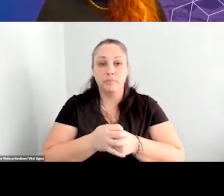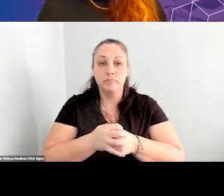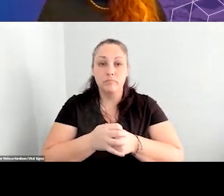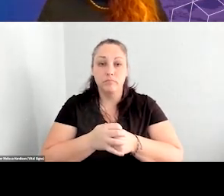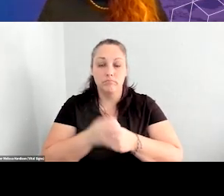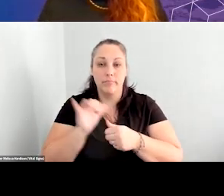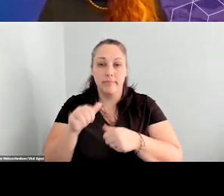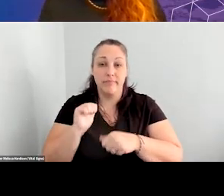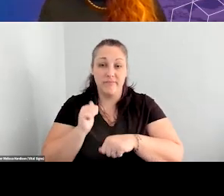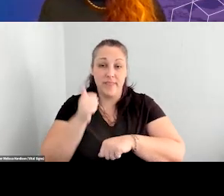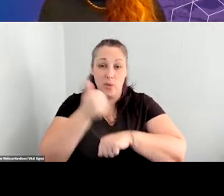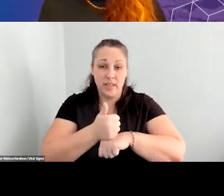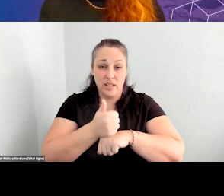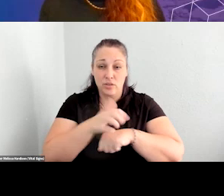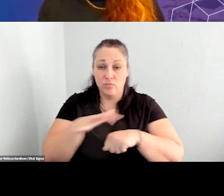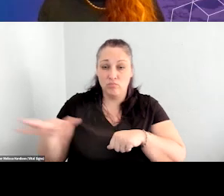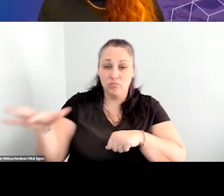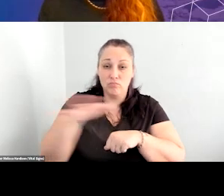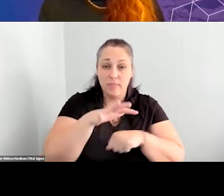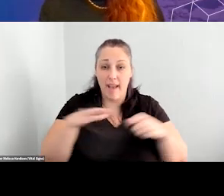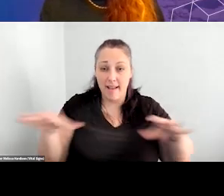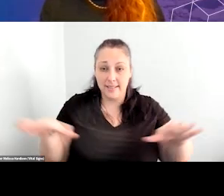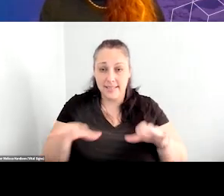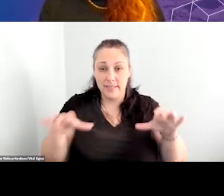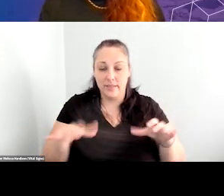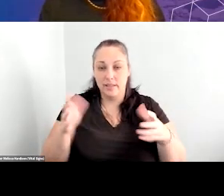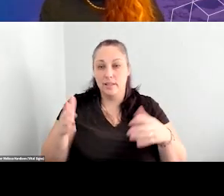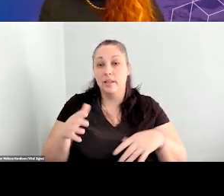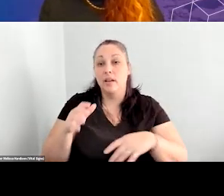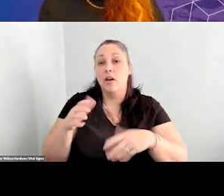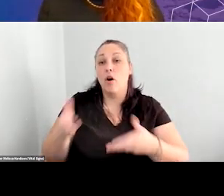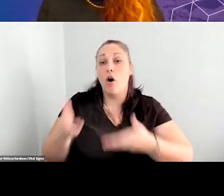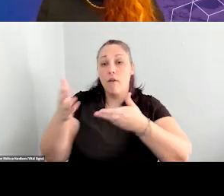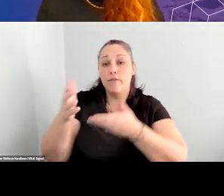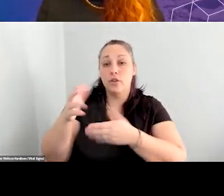that offers the National Science Foundation's most prestigious awards in support